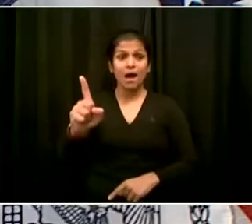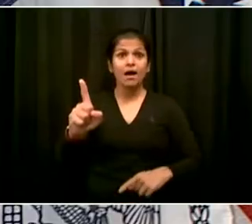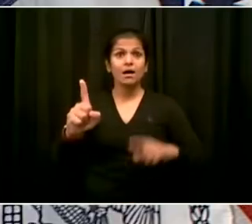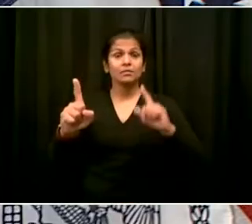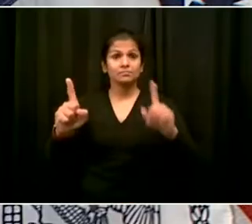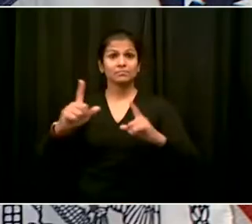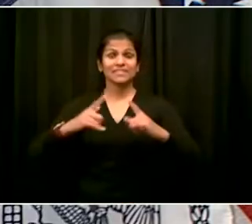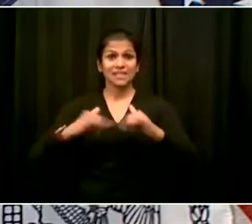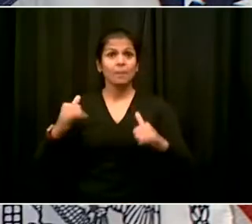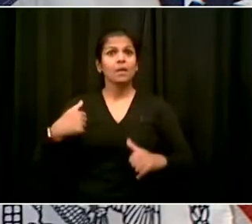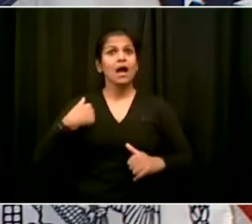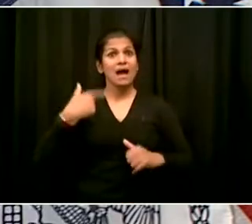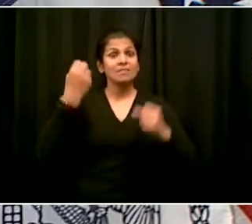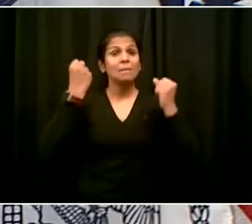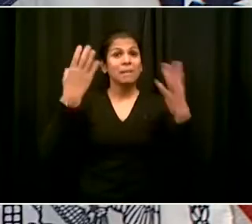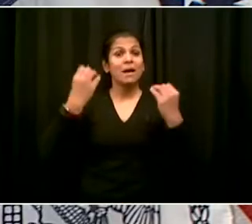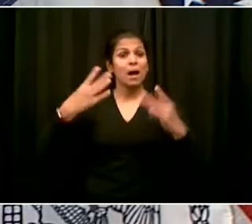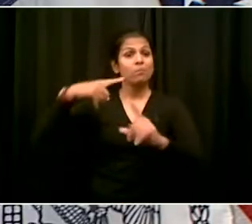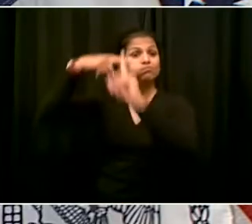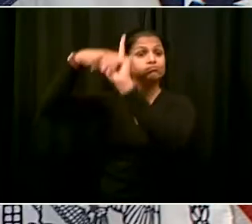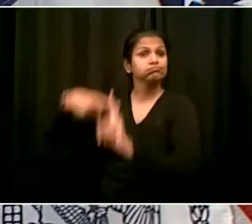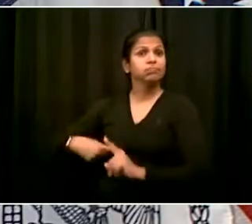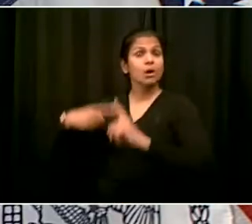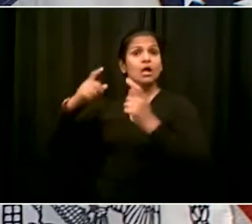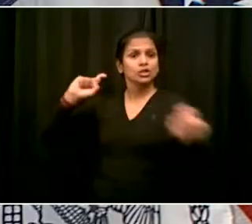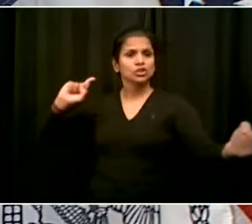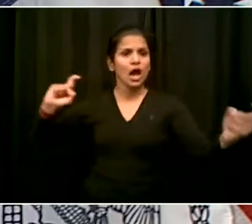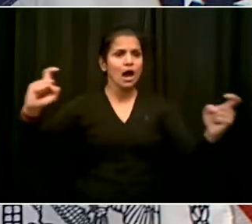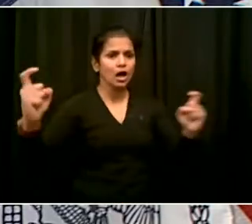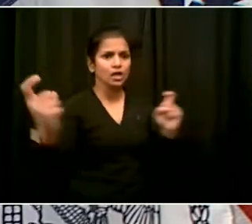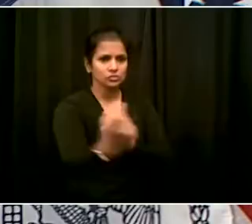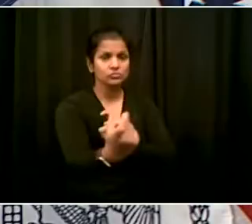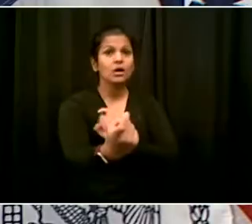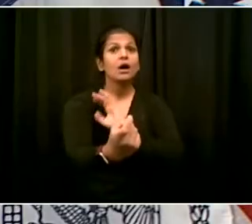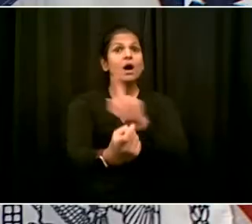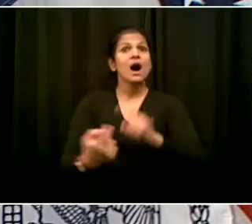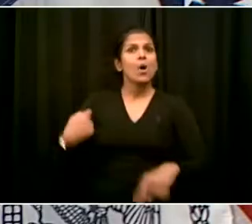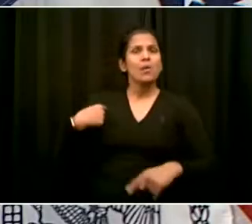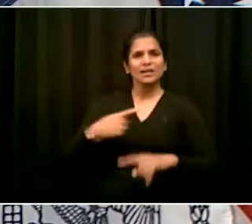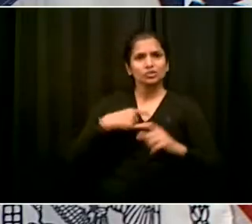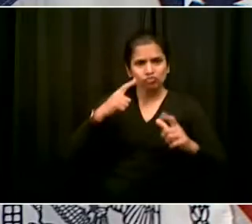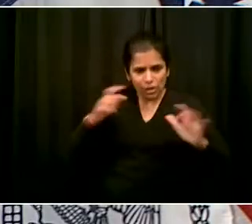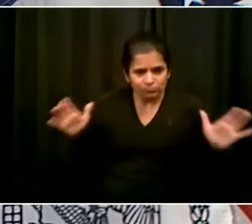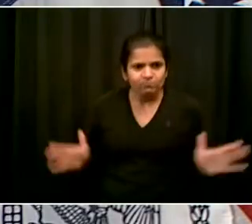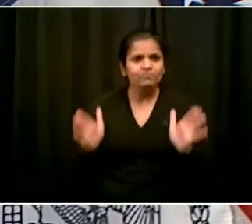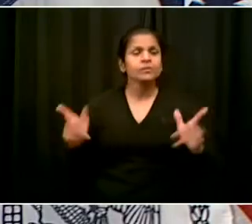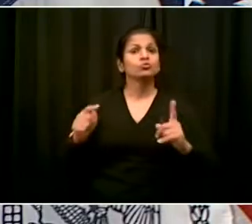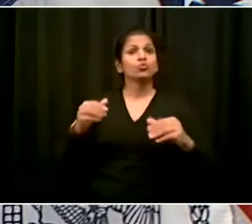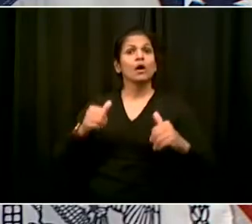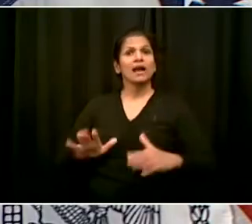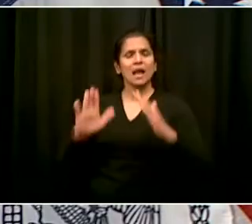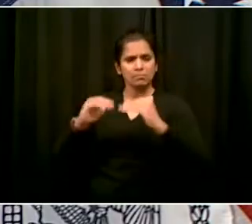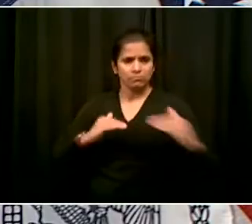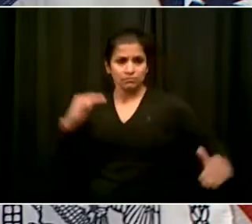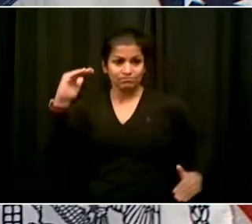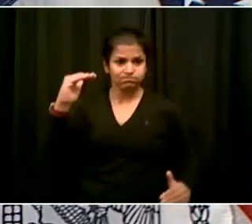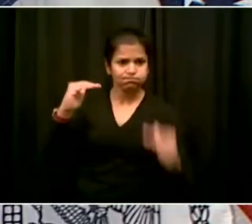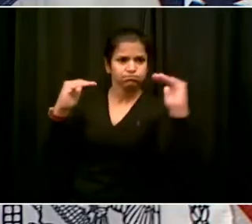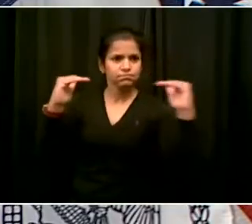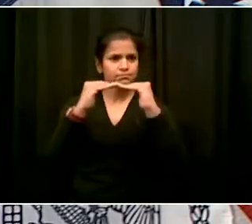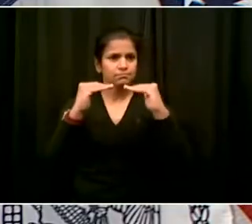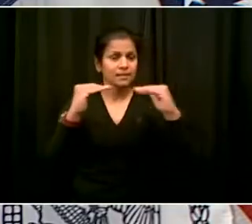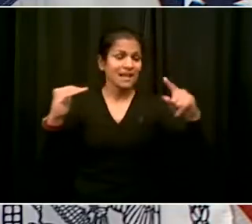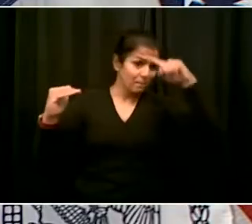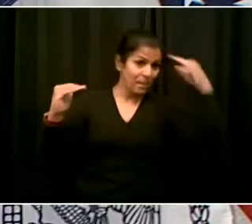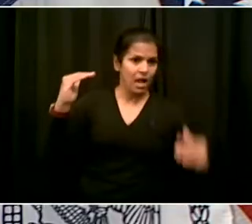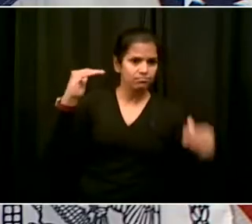SOSOME IMPOORTANNT